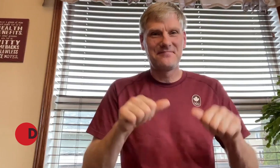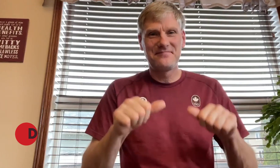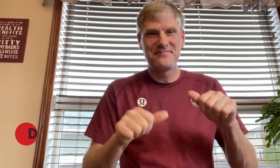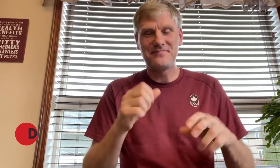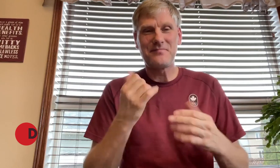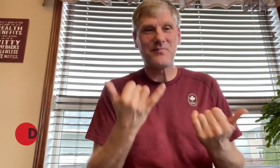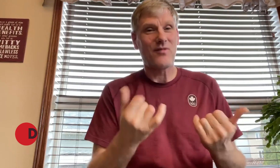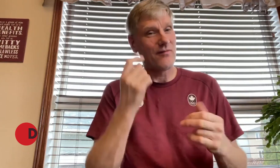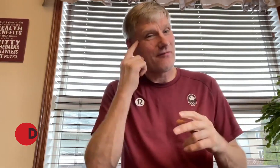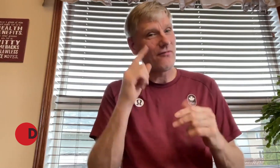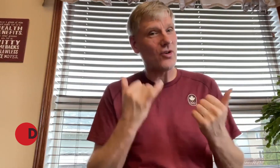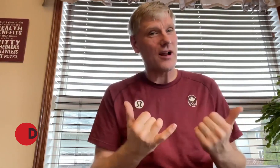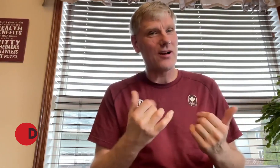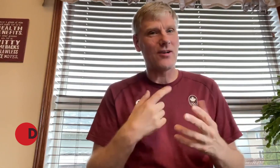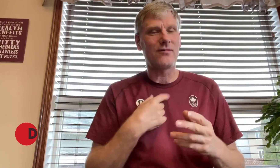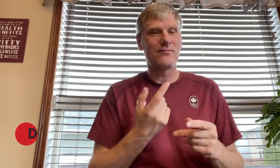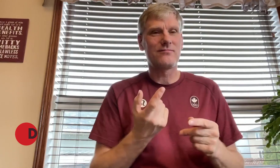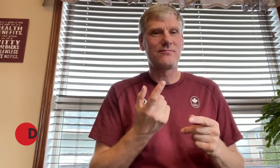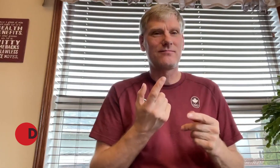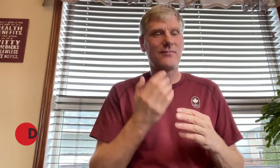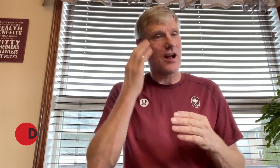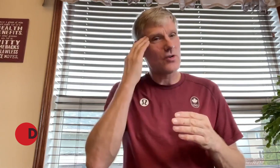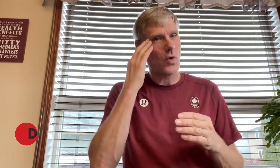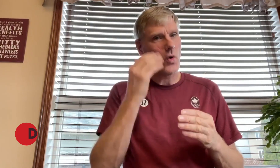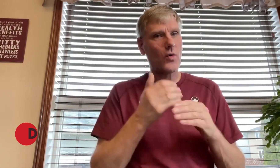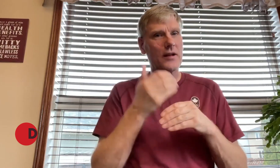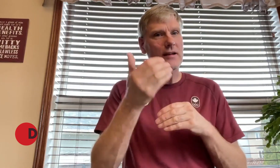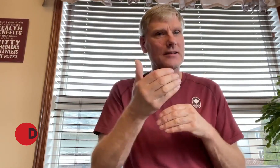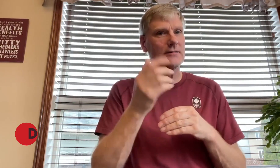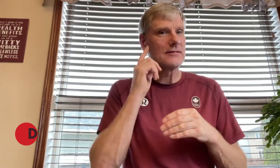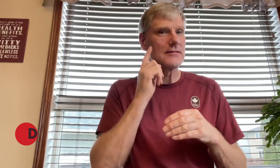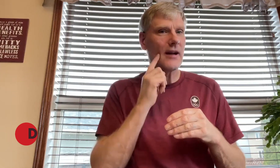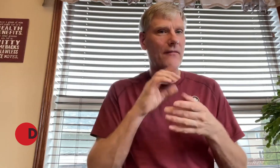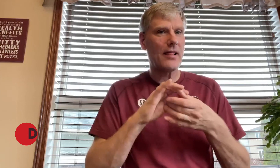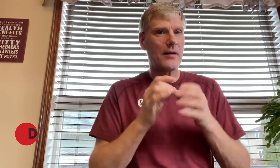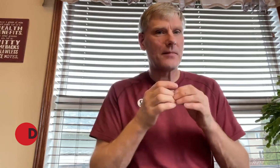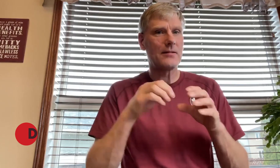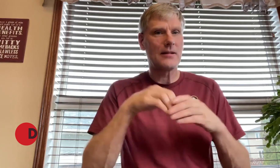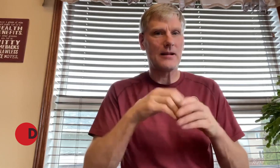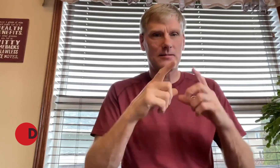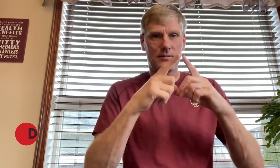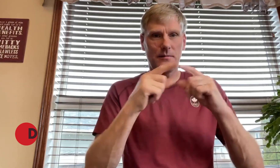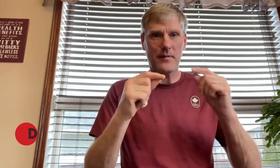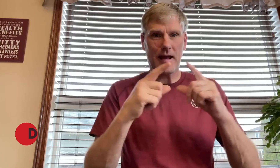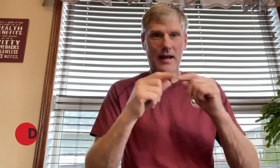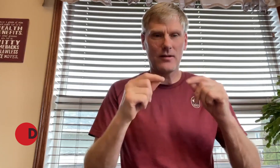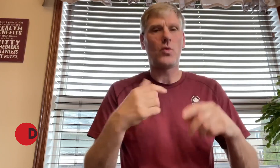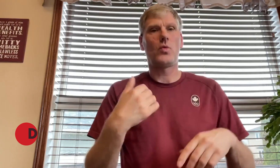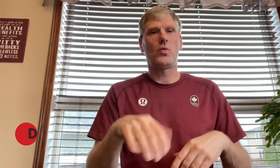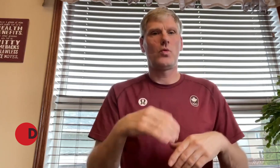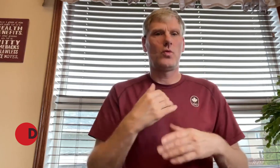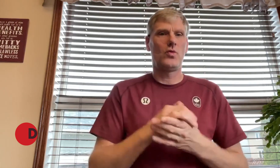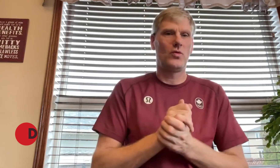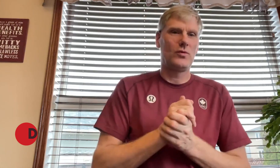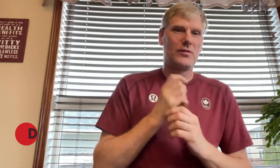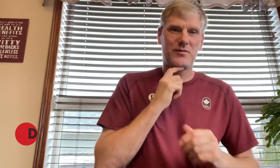I'm undecided for now. I know that the next Deaflympics will be in Japan. Whew.